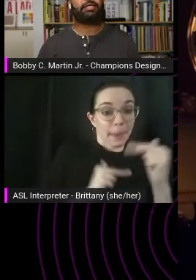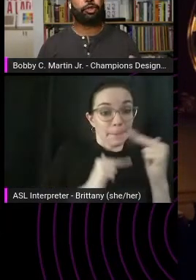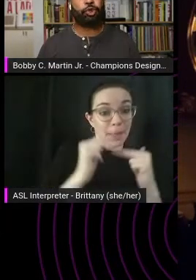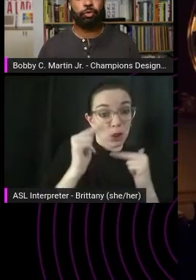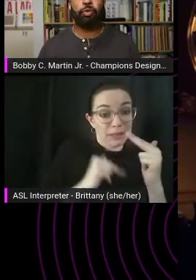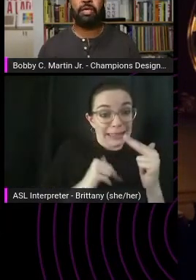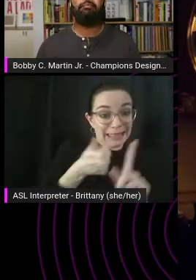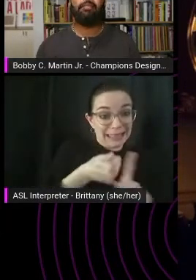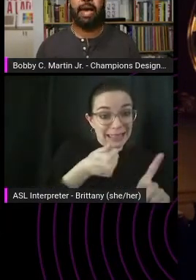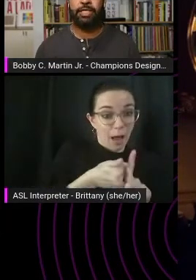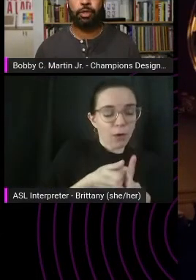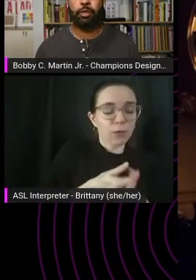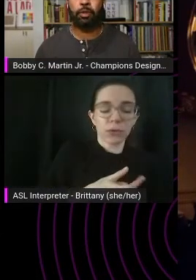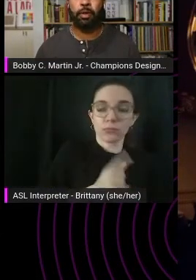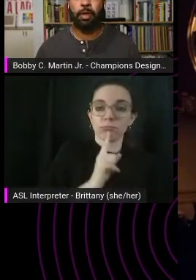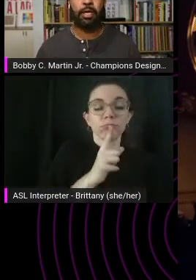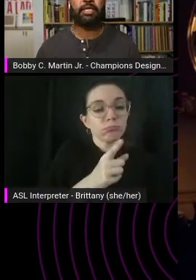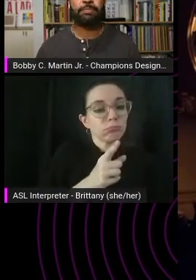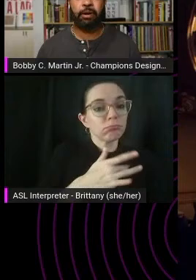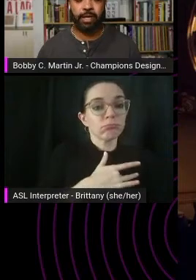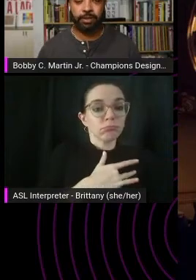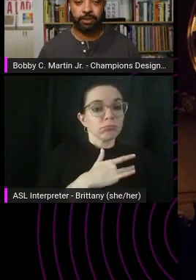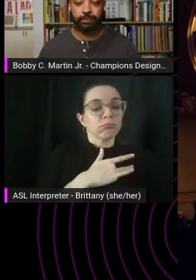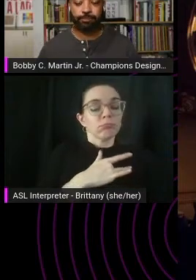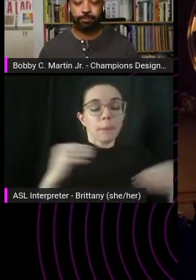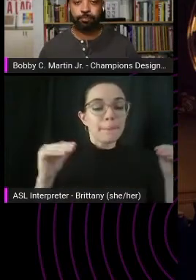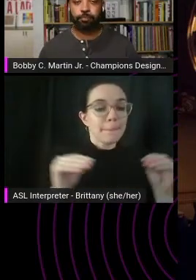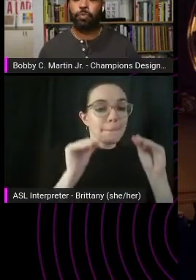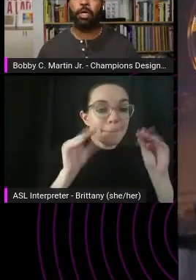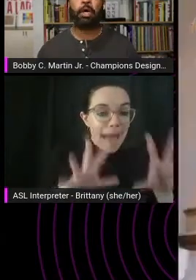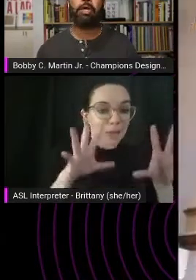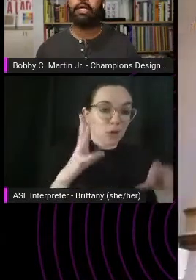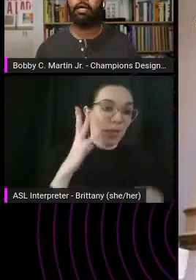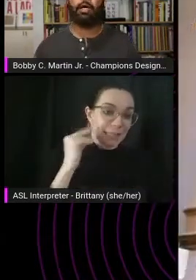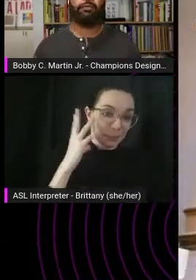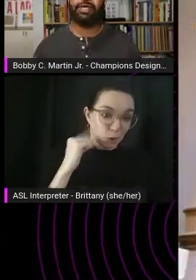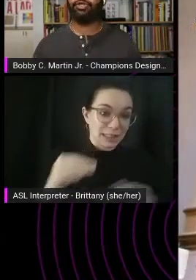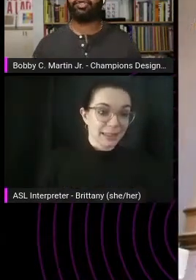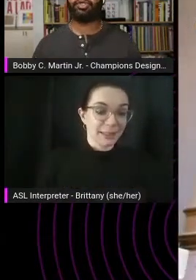It's a truly magical experience. Carnegie Hall features